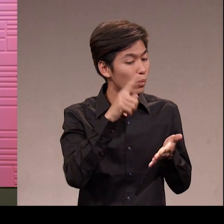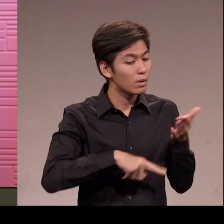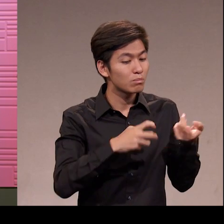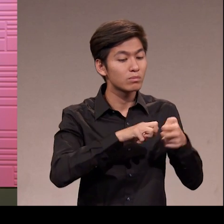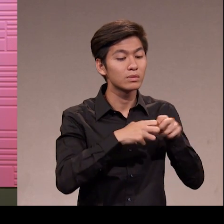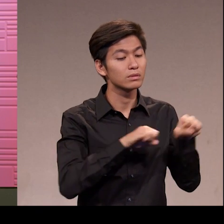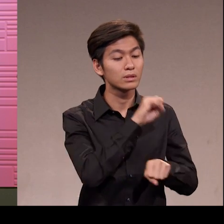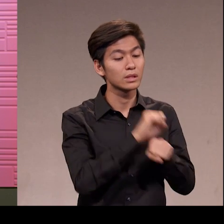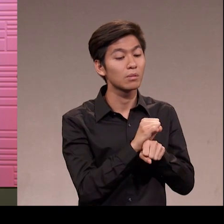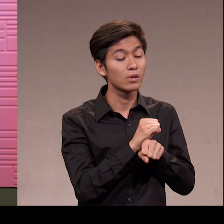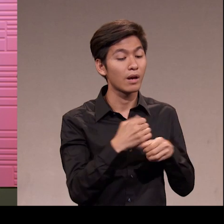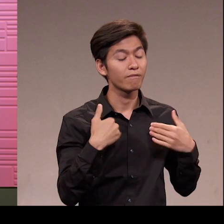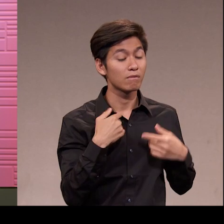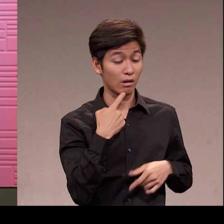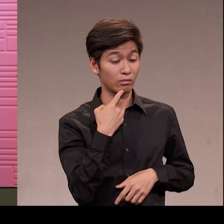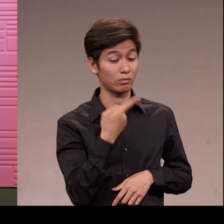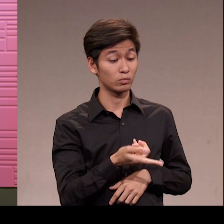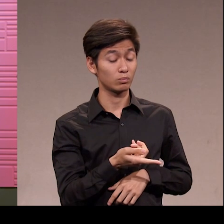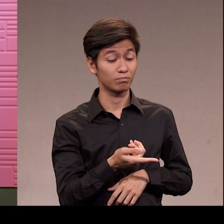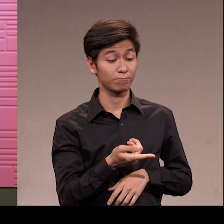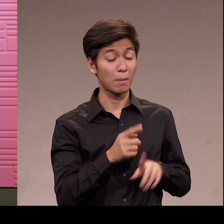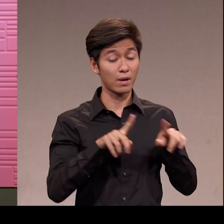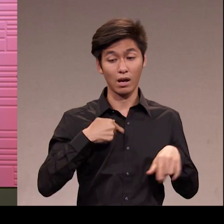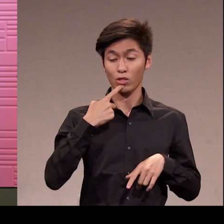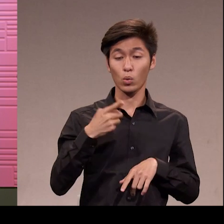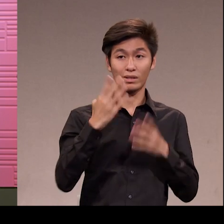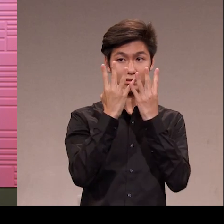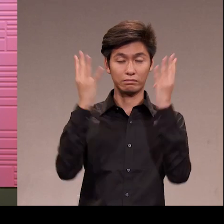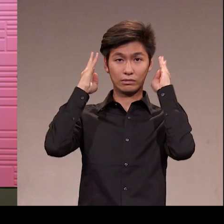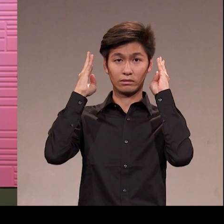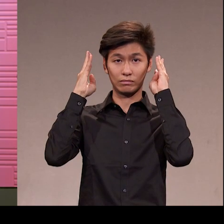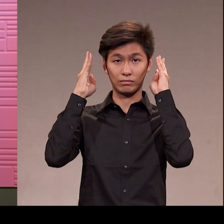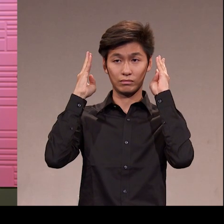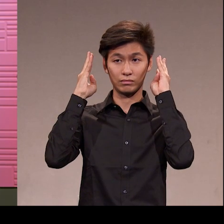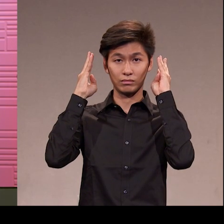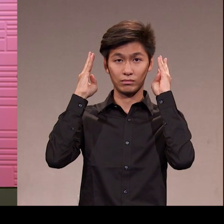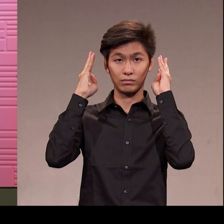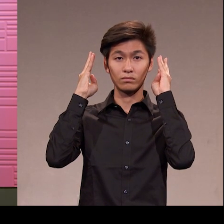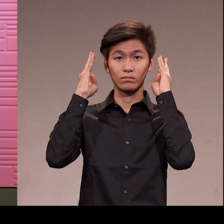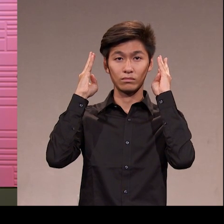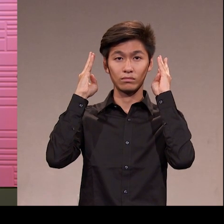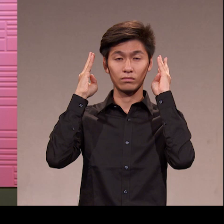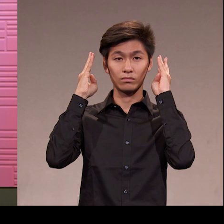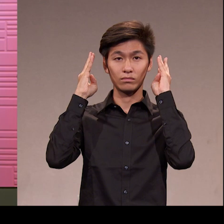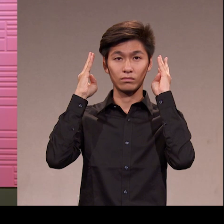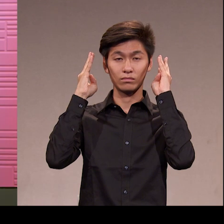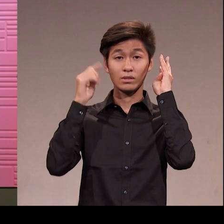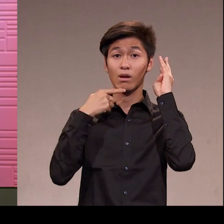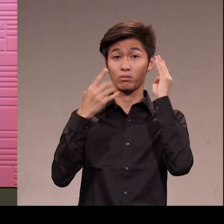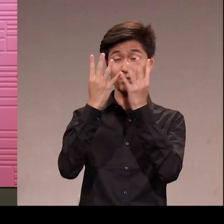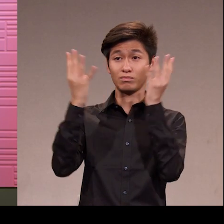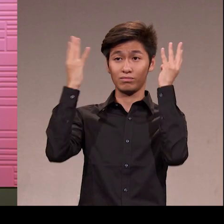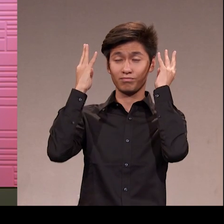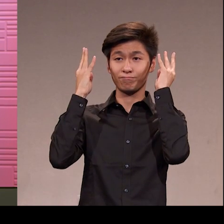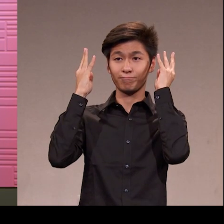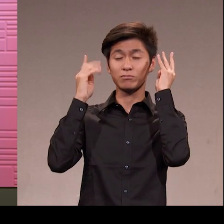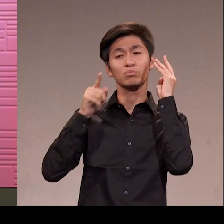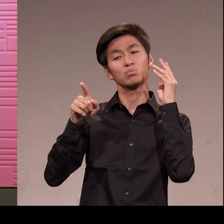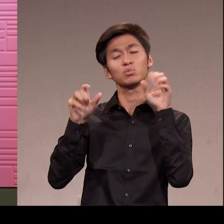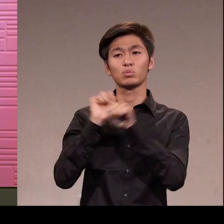I told him, "For decades, you've taken pains to remind Singaporeans about it. You've done your part.